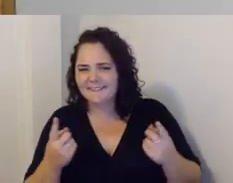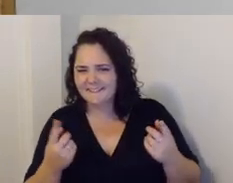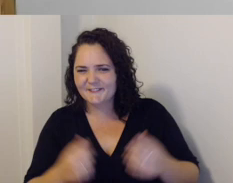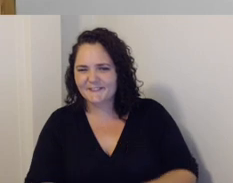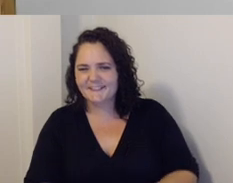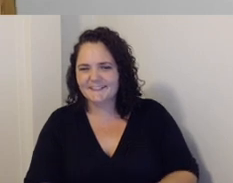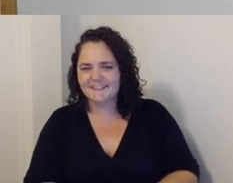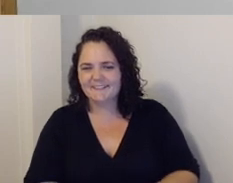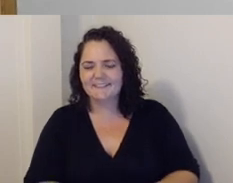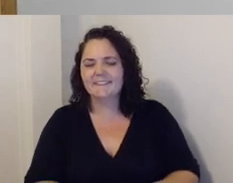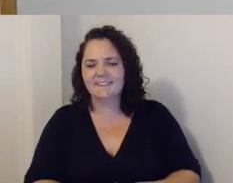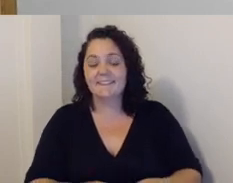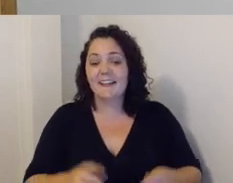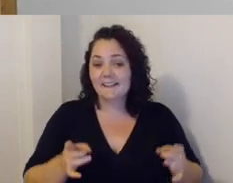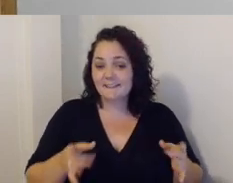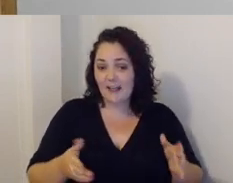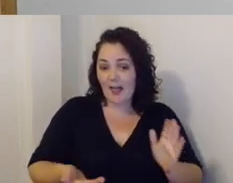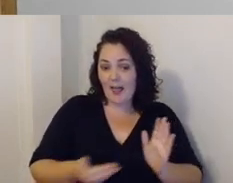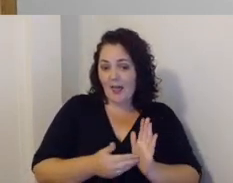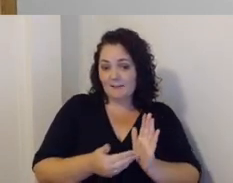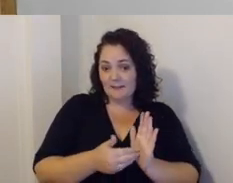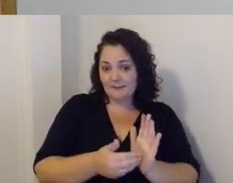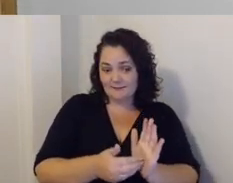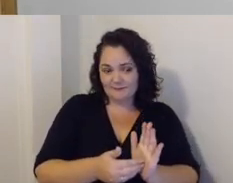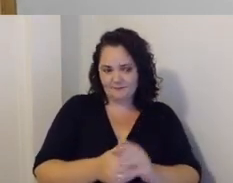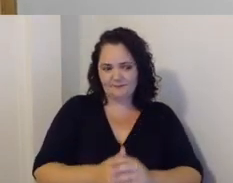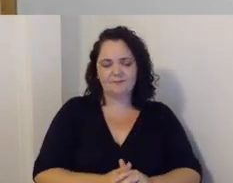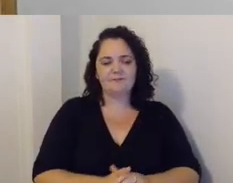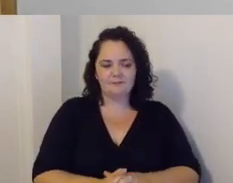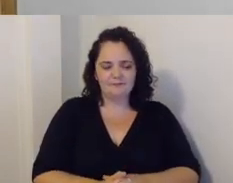what I'm going to ask you to do is start adding some of your material down and rubbing it in to